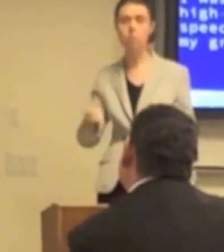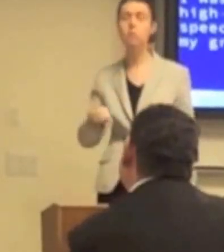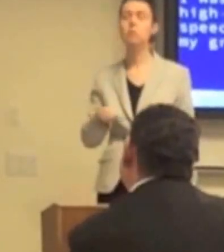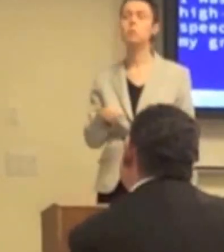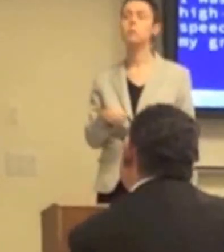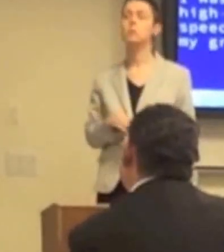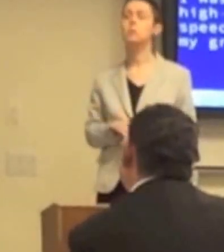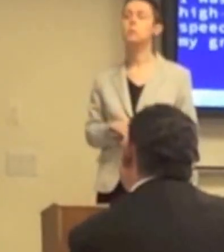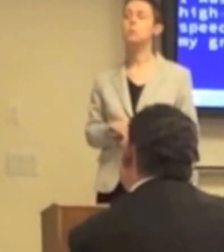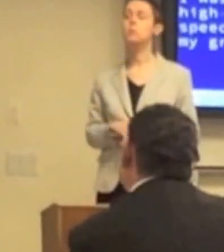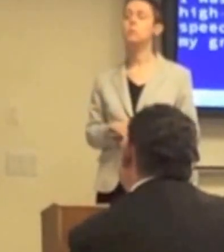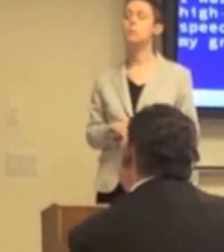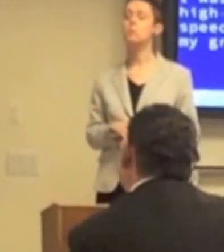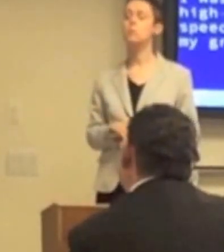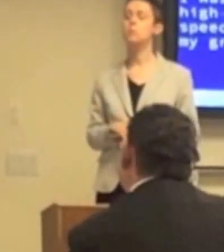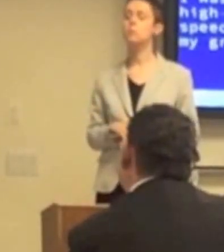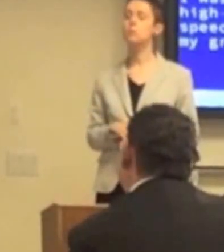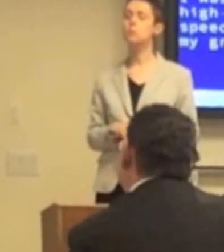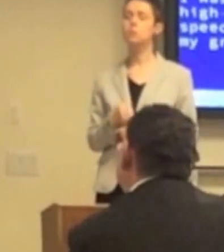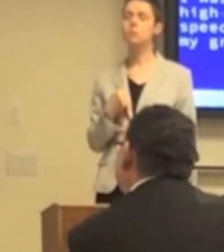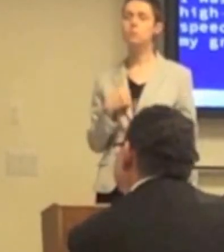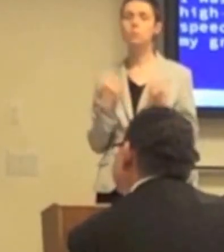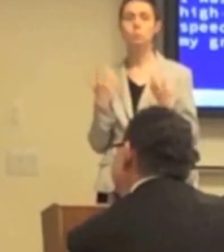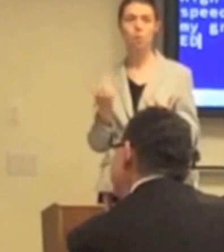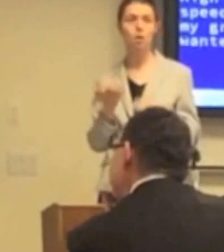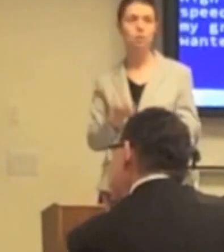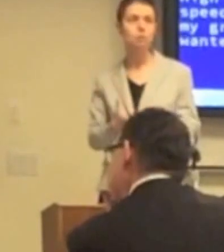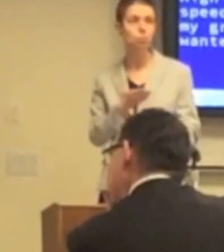for me. I wanted to improve my English.